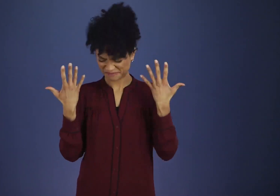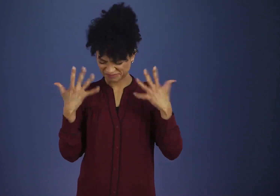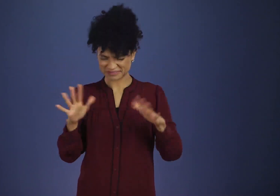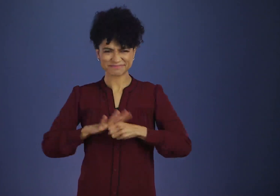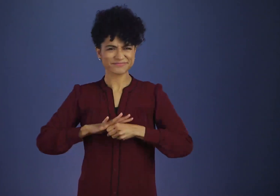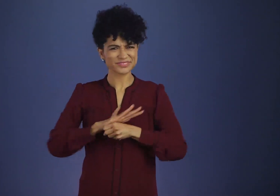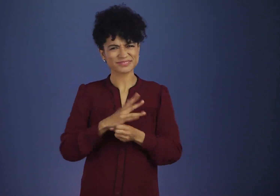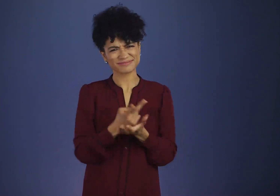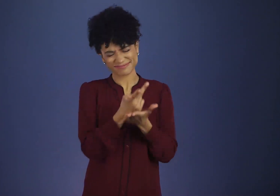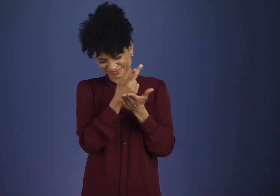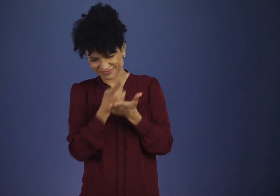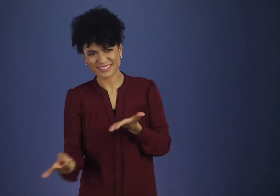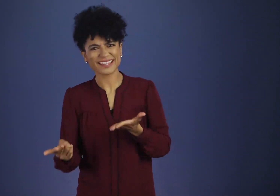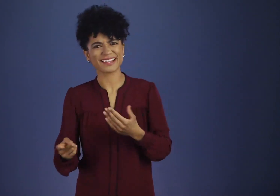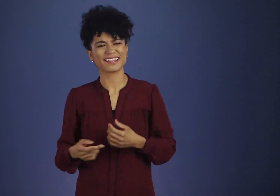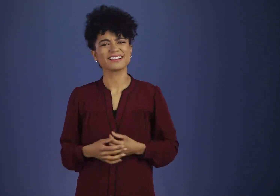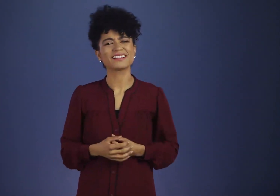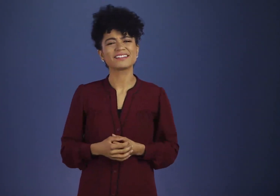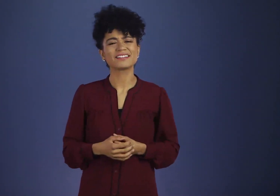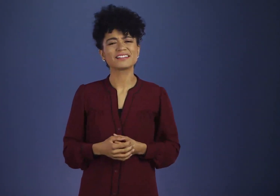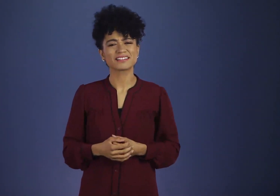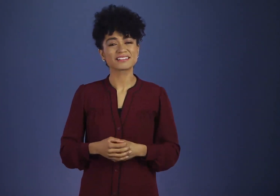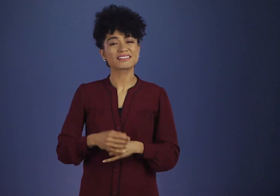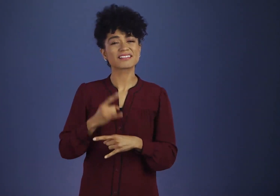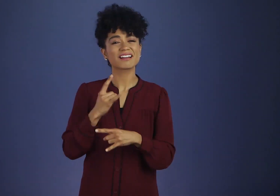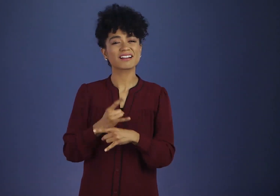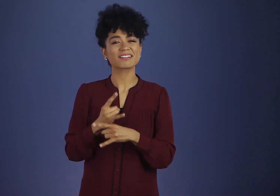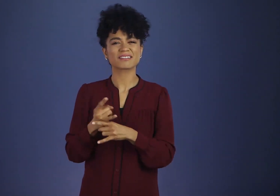Alcohol, now become the rapacious creditor,